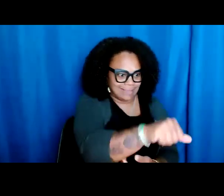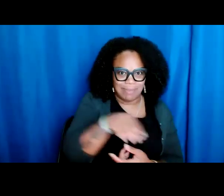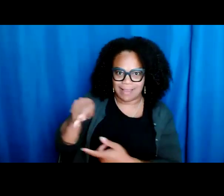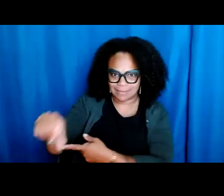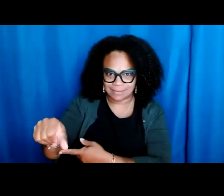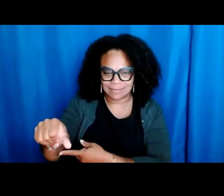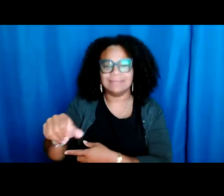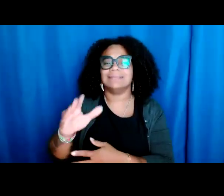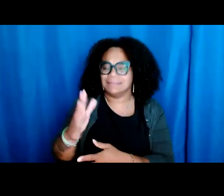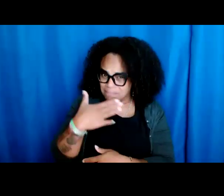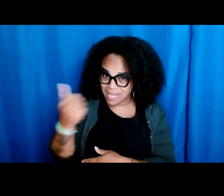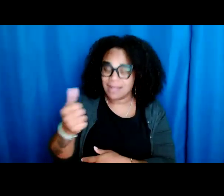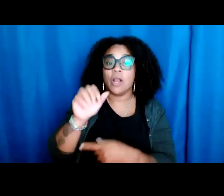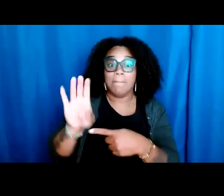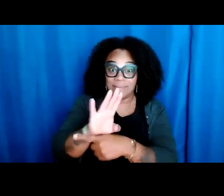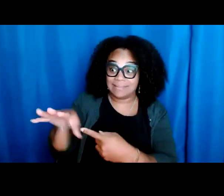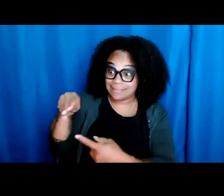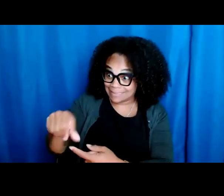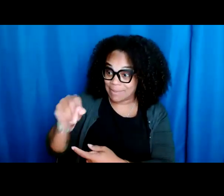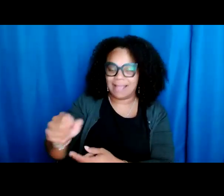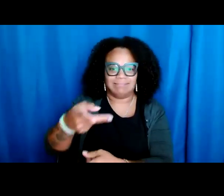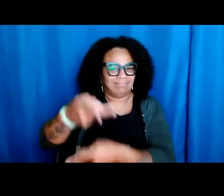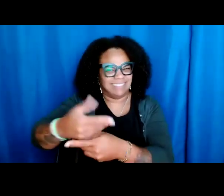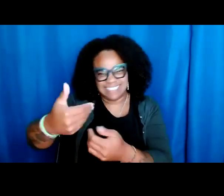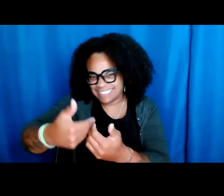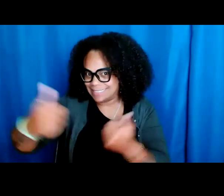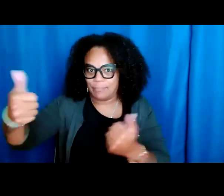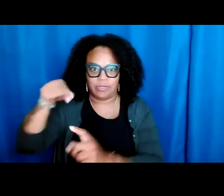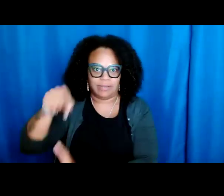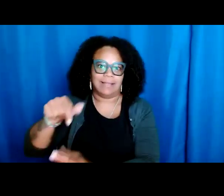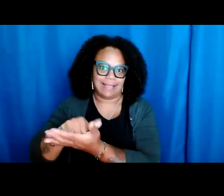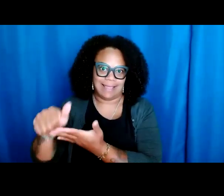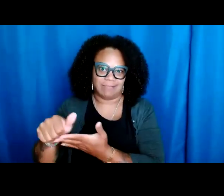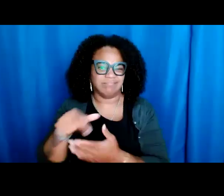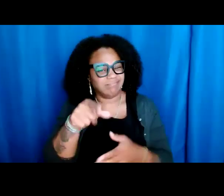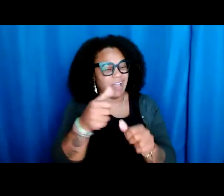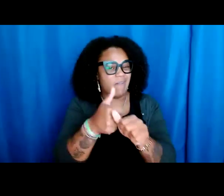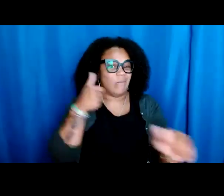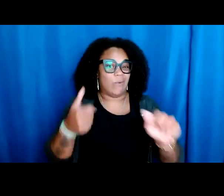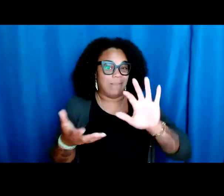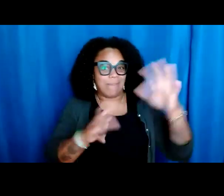to a separate business account avoids this type of mess.